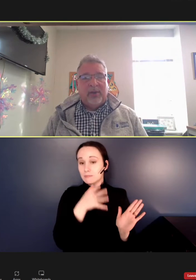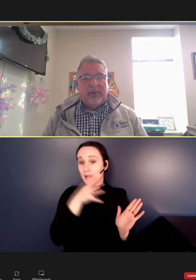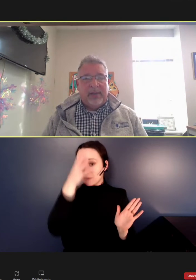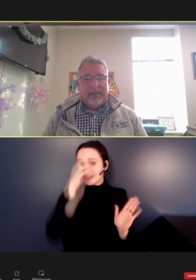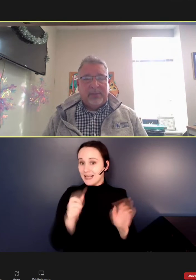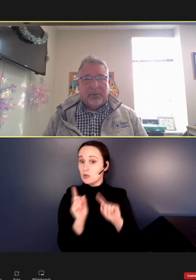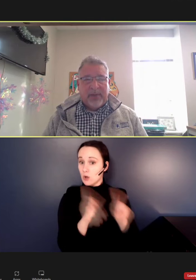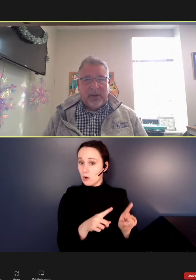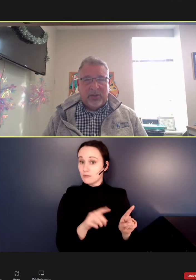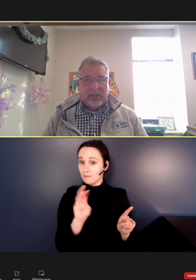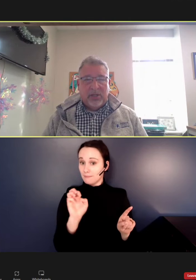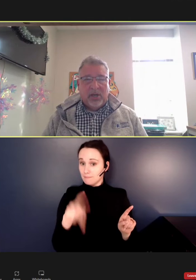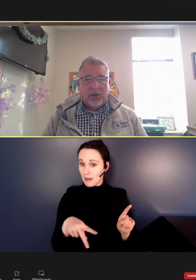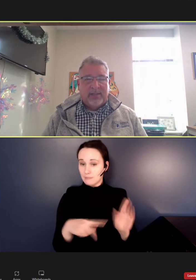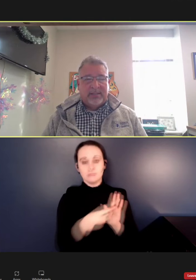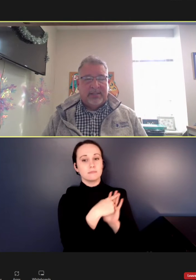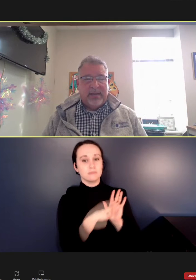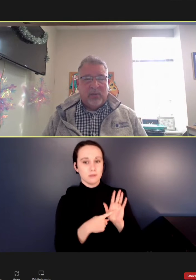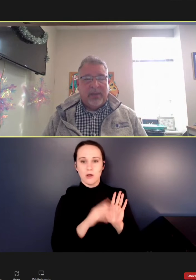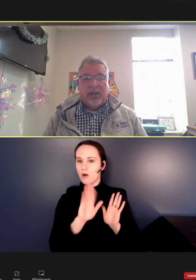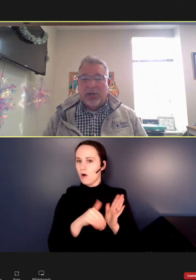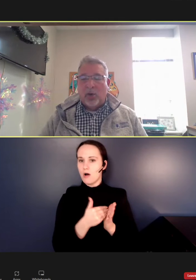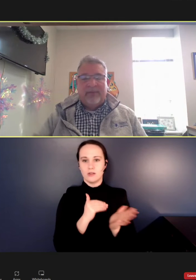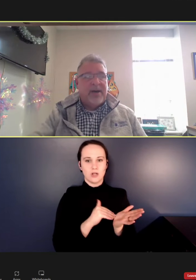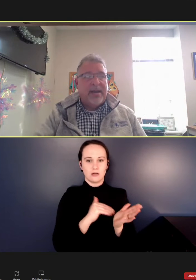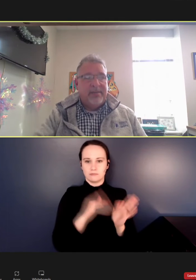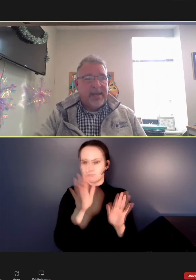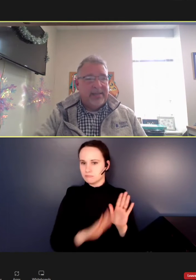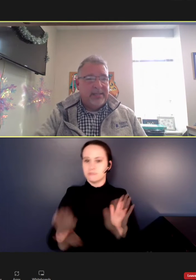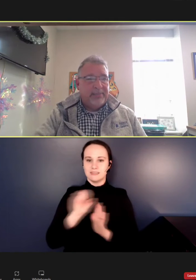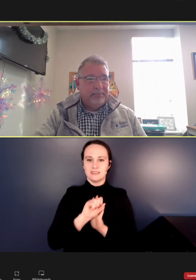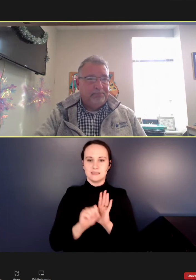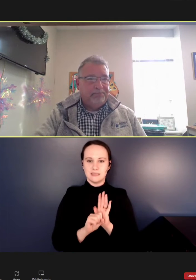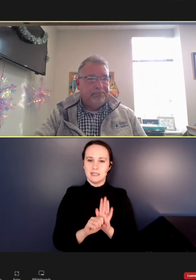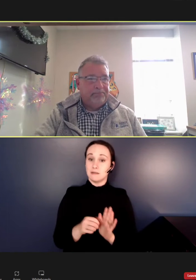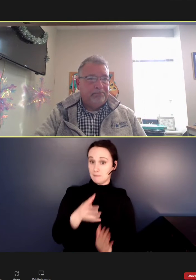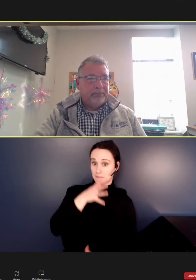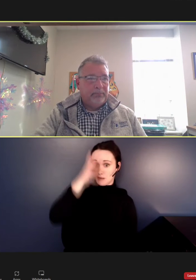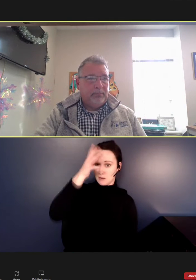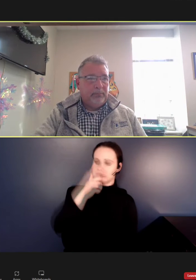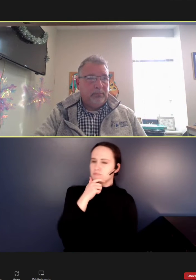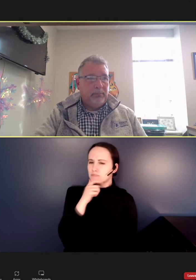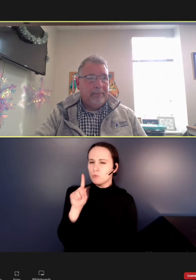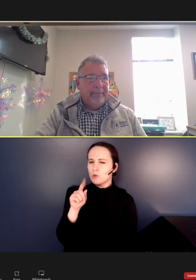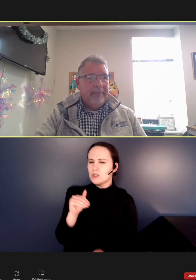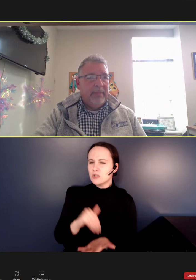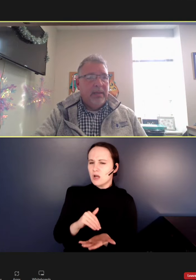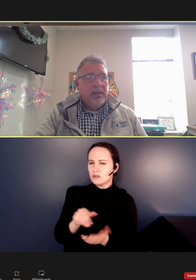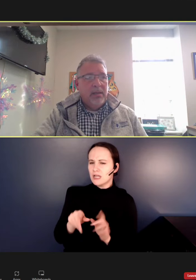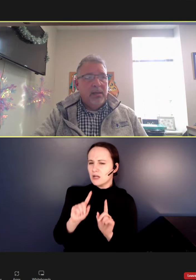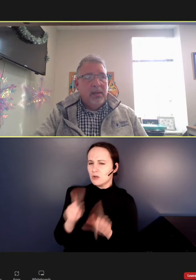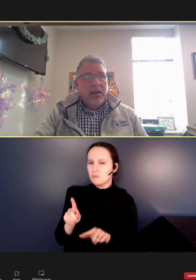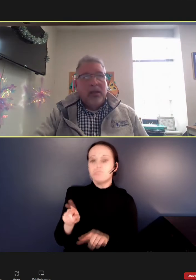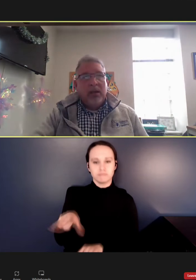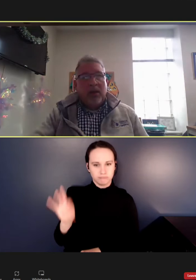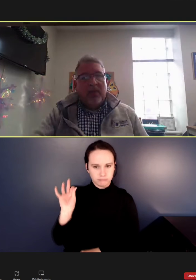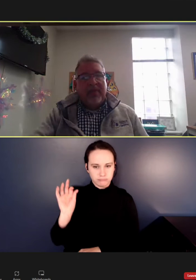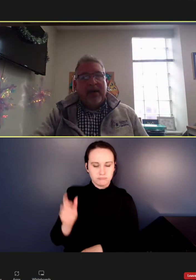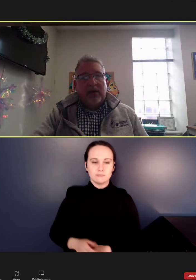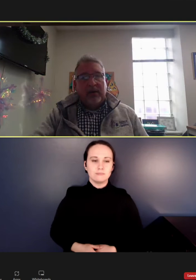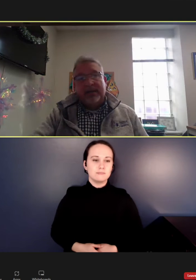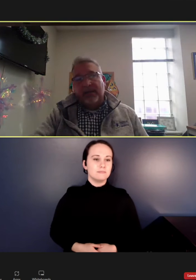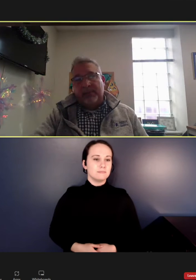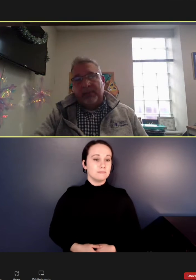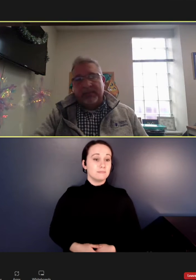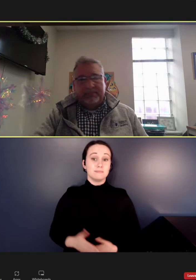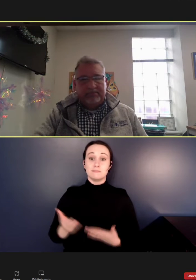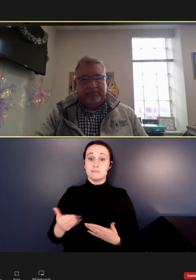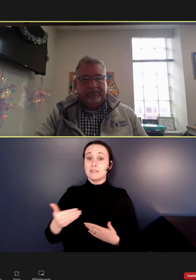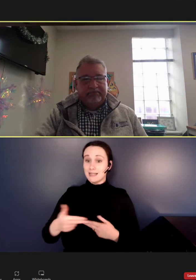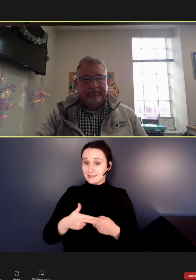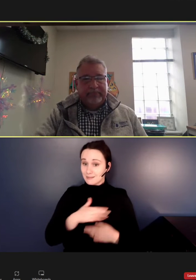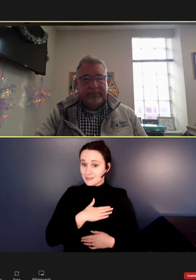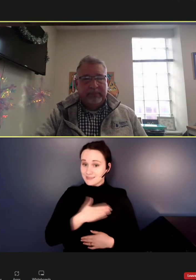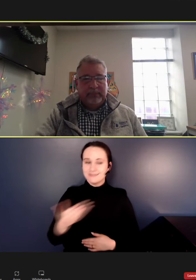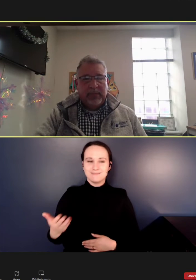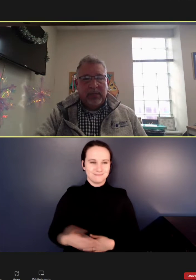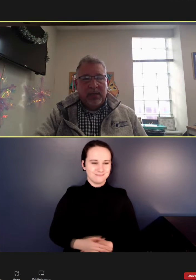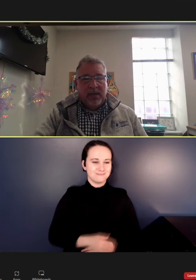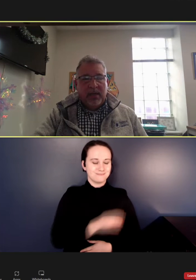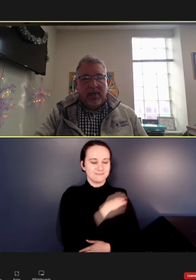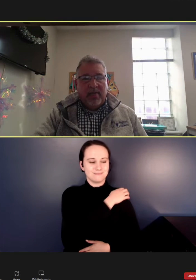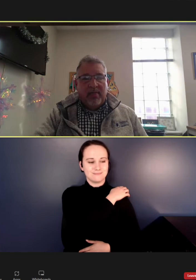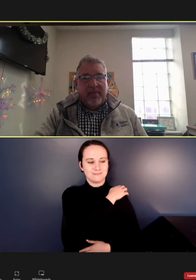of our VFC providers across the state where they could go and find a vaccine. Next slide, please.